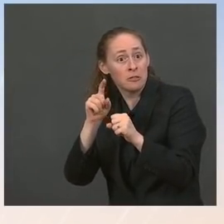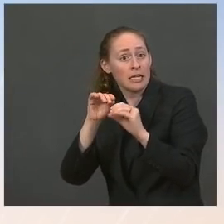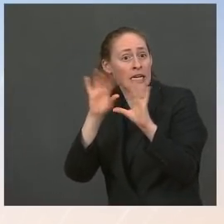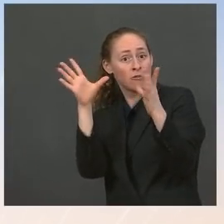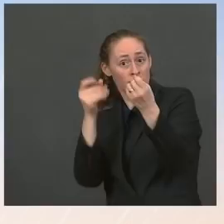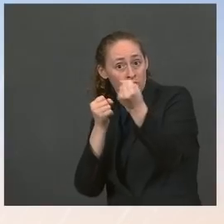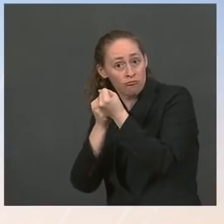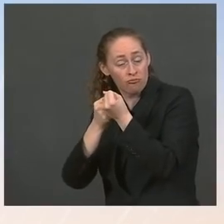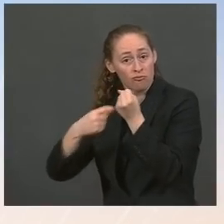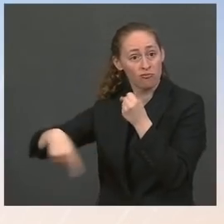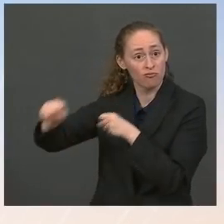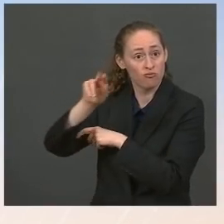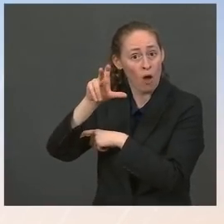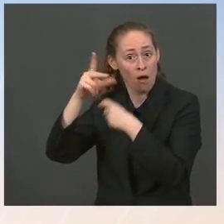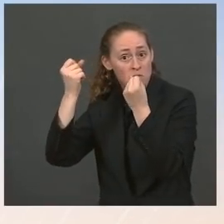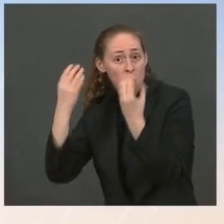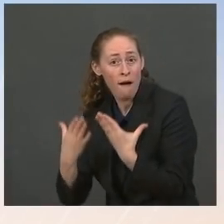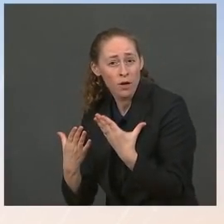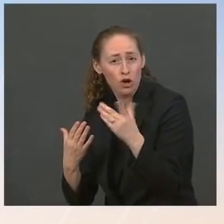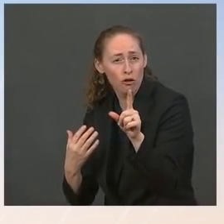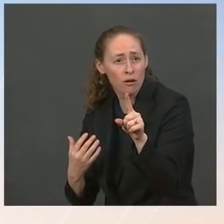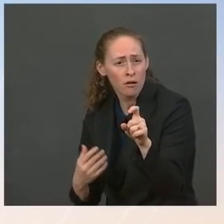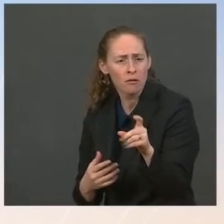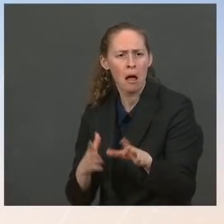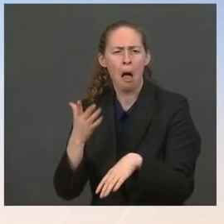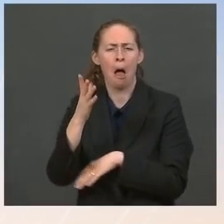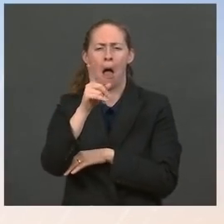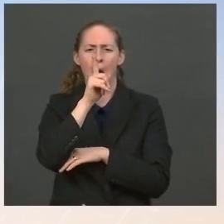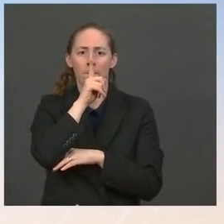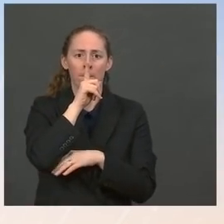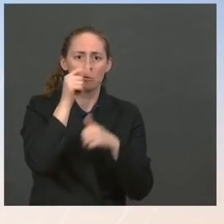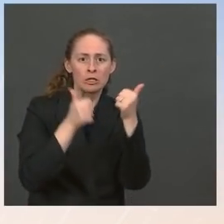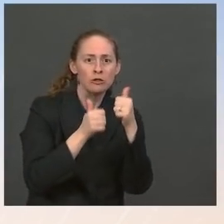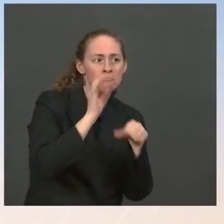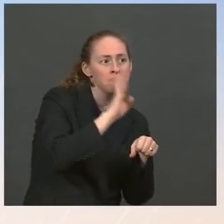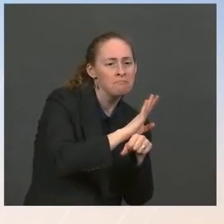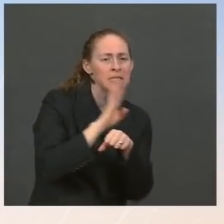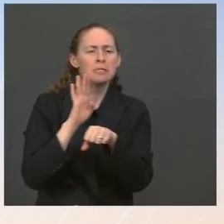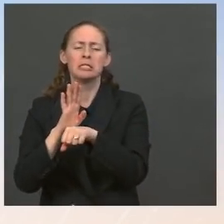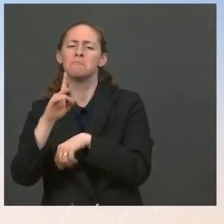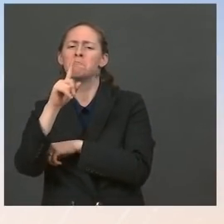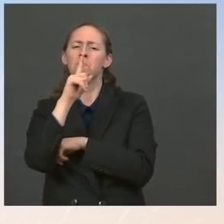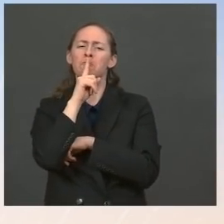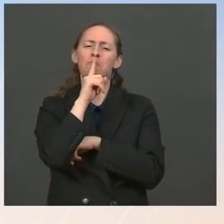if you're applying that to a particular employer, but what I would say is that, you know, we believe in what unions can do